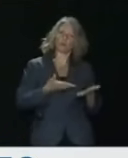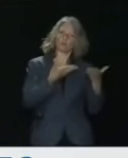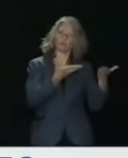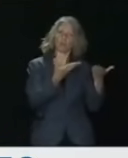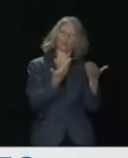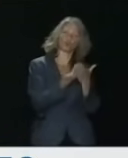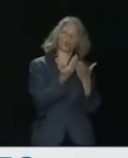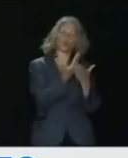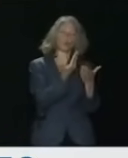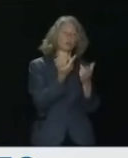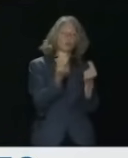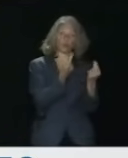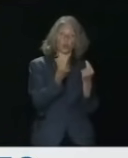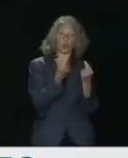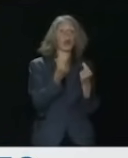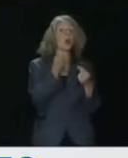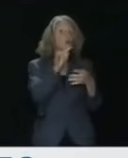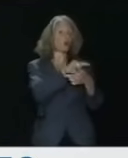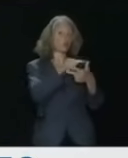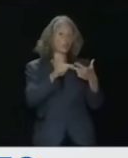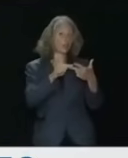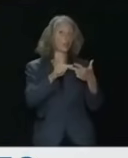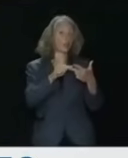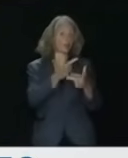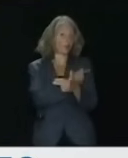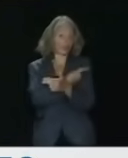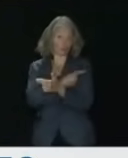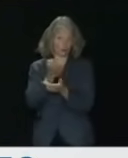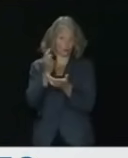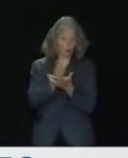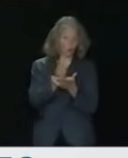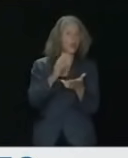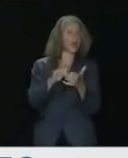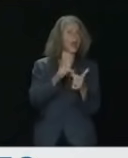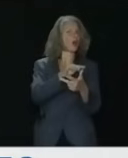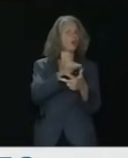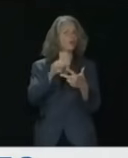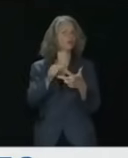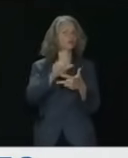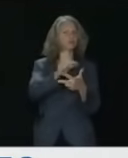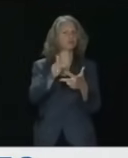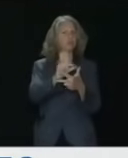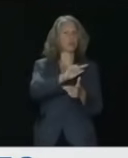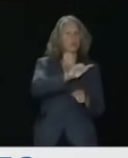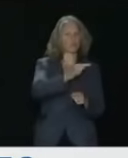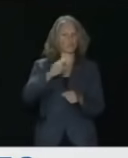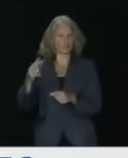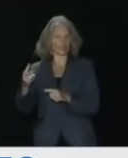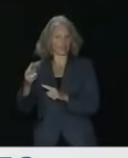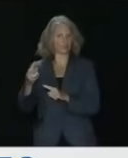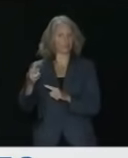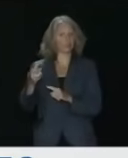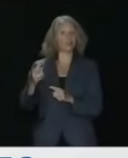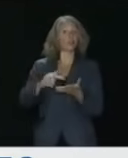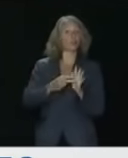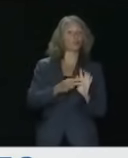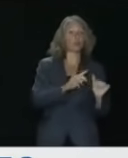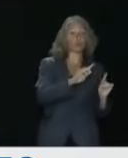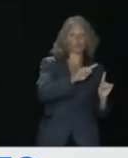FACTORS TO PROVIDE RECOMMENDATION ON THE SAFETY EFFECTIVENESS OF THE INTERCHANGEABILITY OF AUTHORIZED